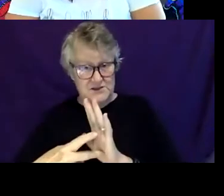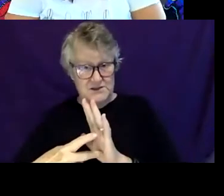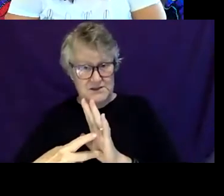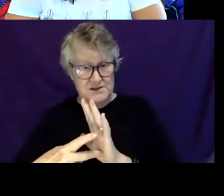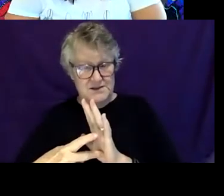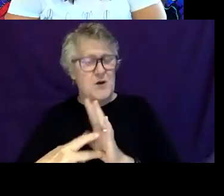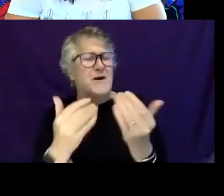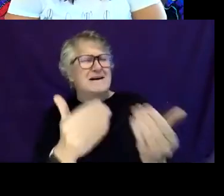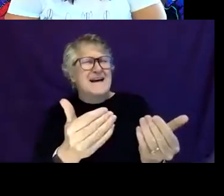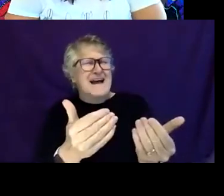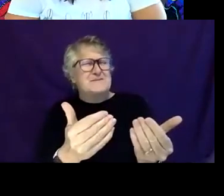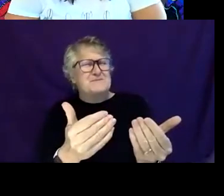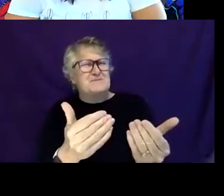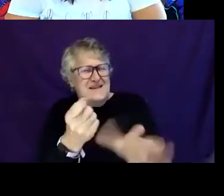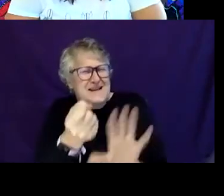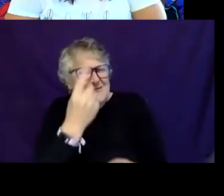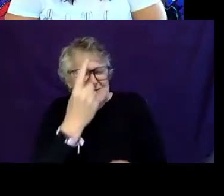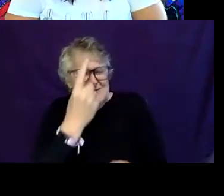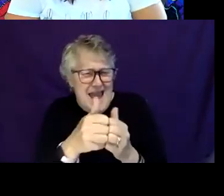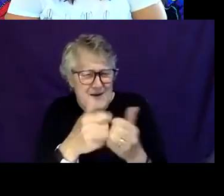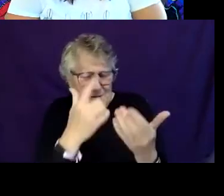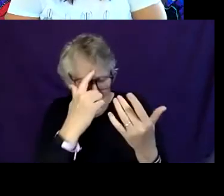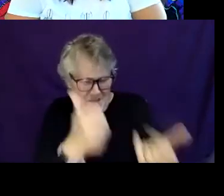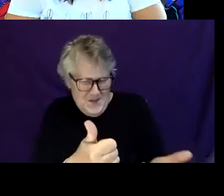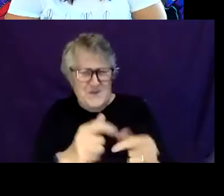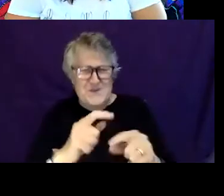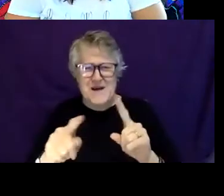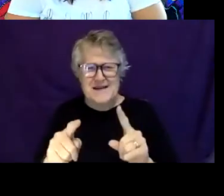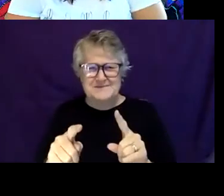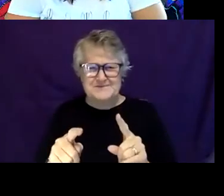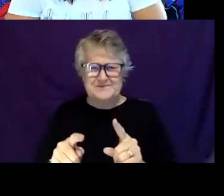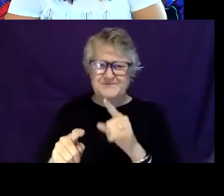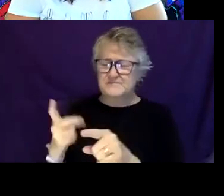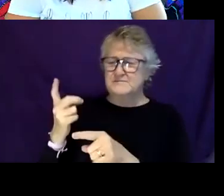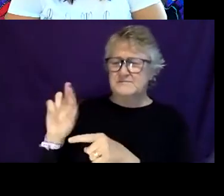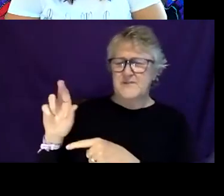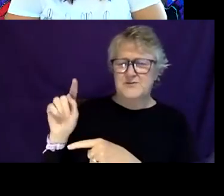Interpret it how you will. Tyler: Where do we begin?